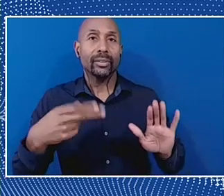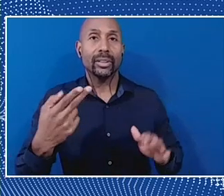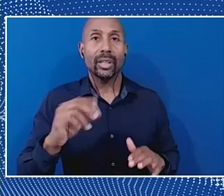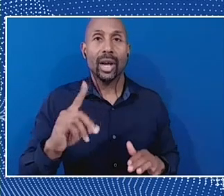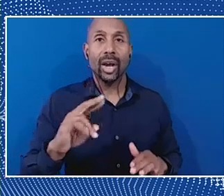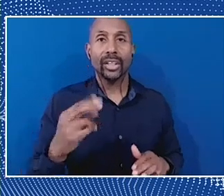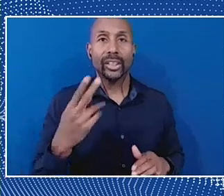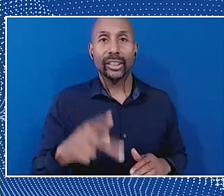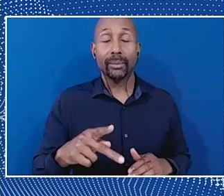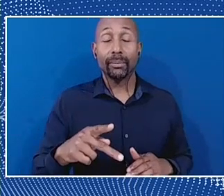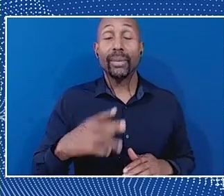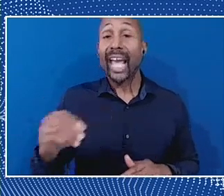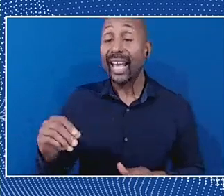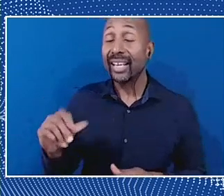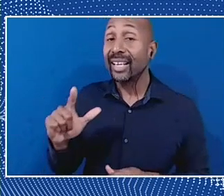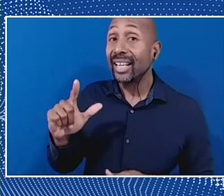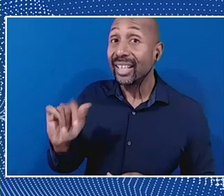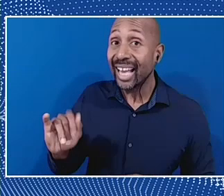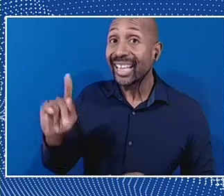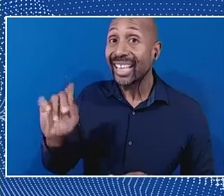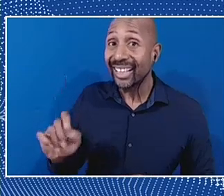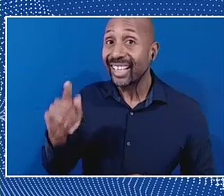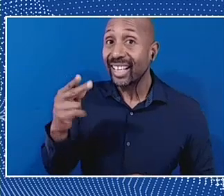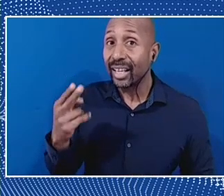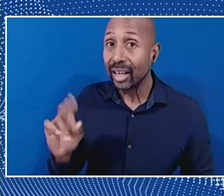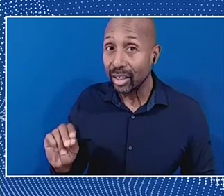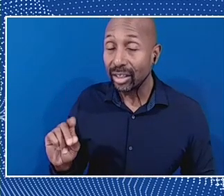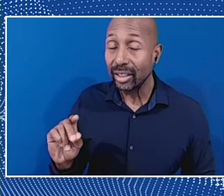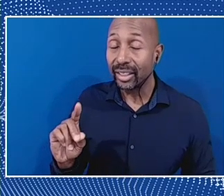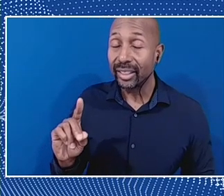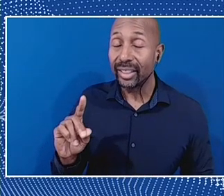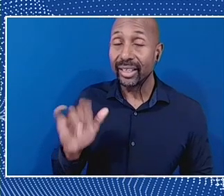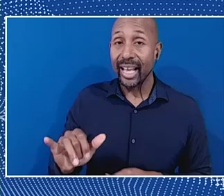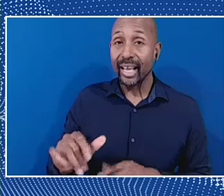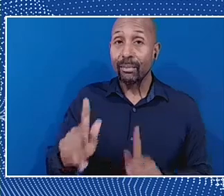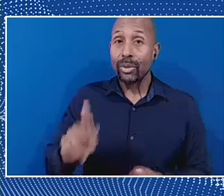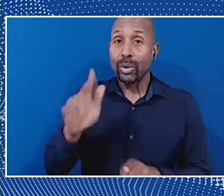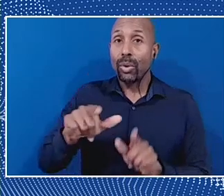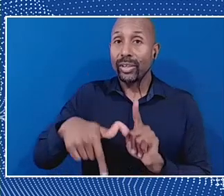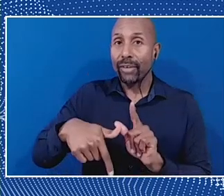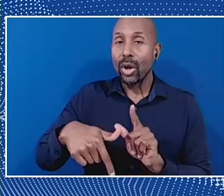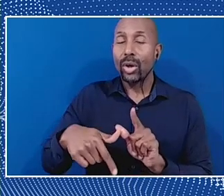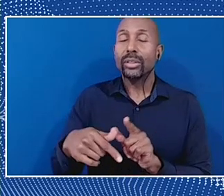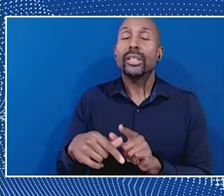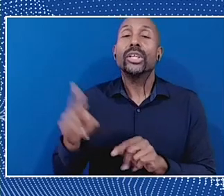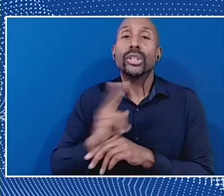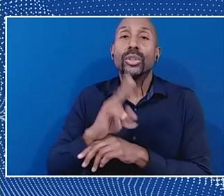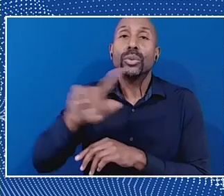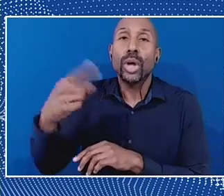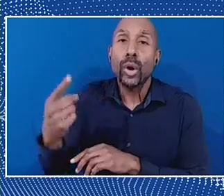really solely on the borrowers financial and hardship variables without considering